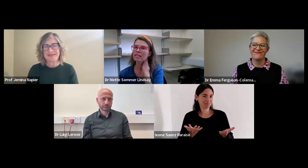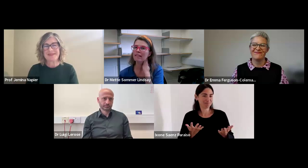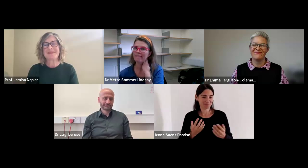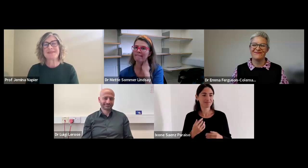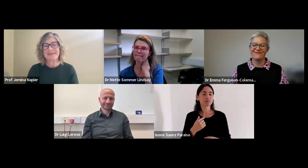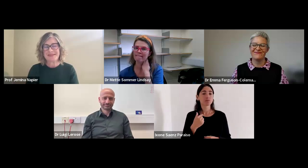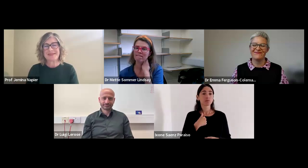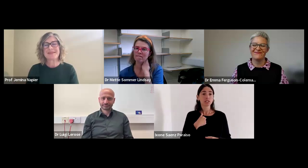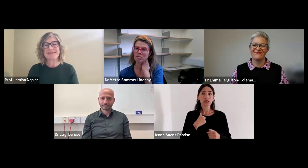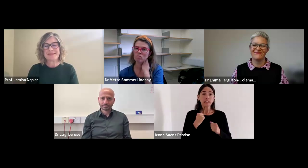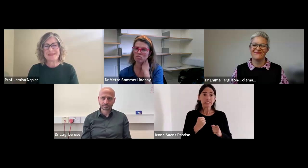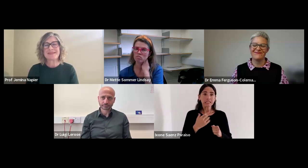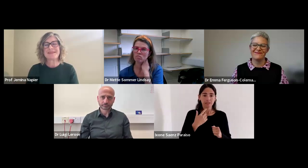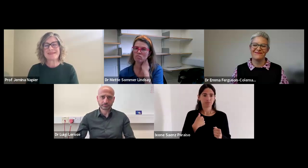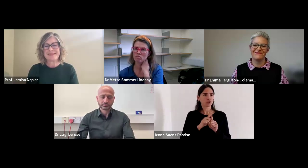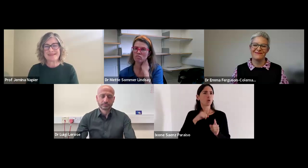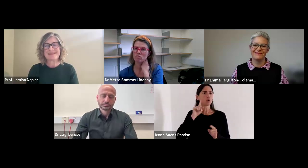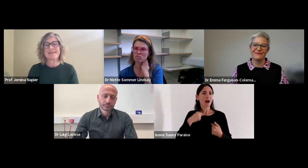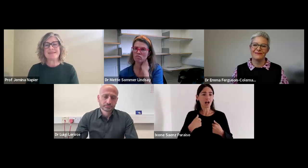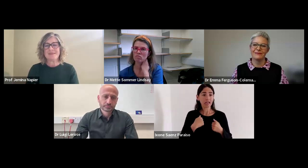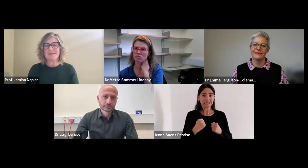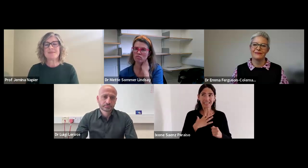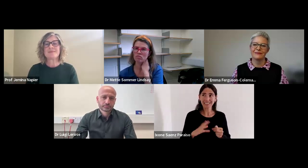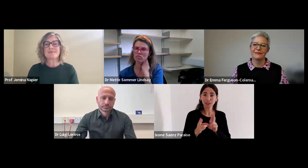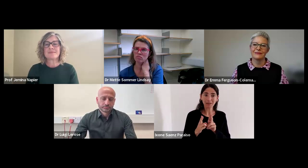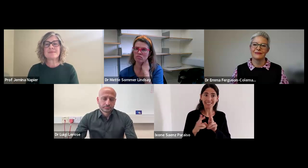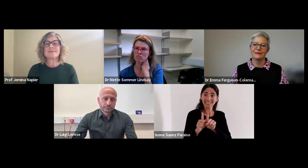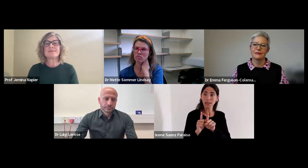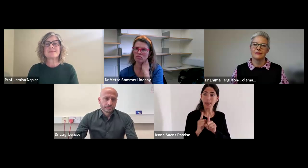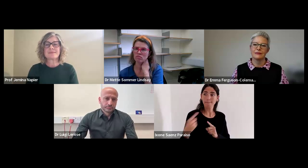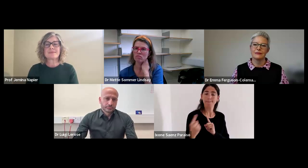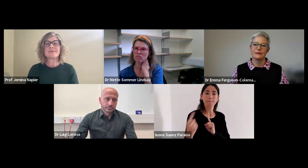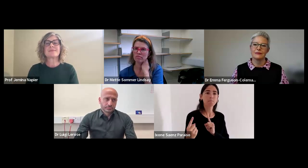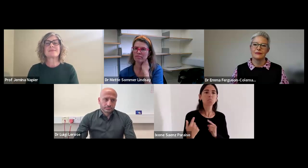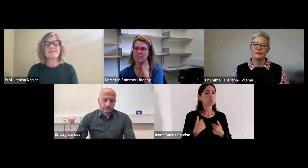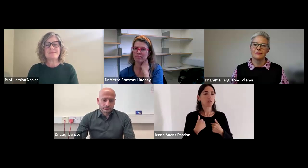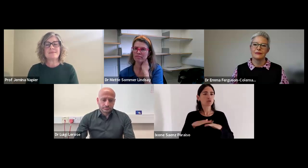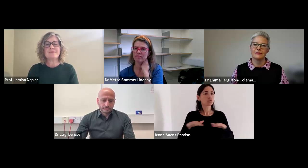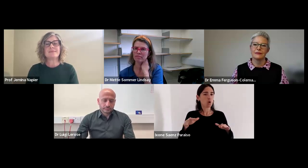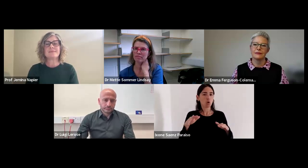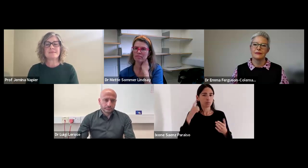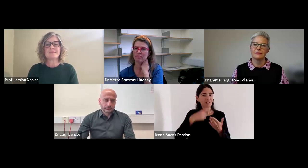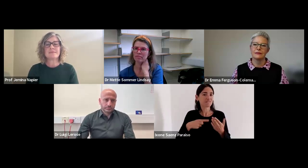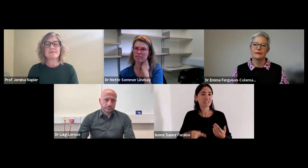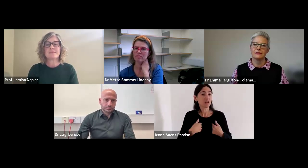have a strong Spanish accent (obviously I don't use my voice). In terms of insisting that as a